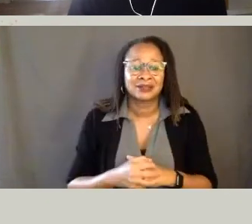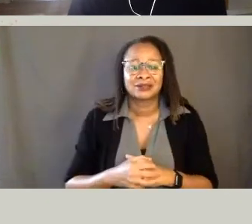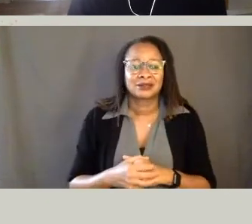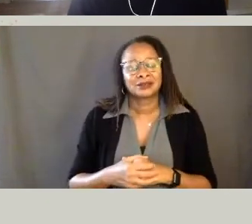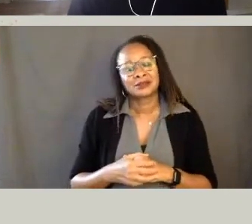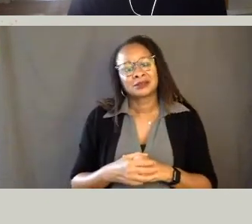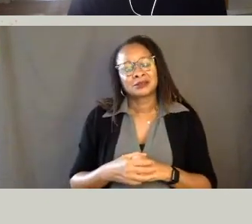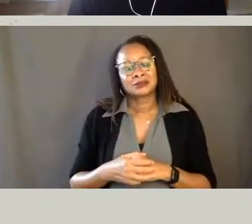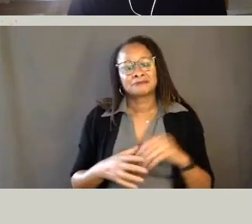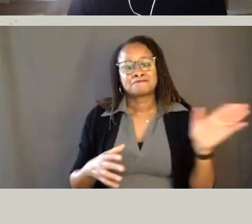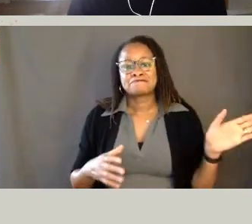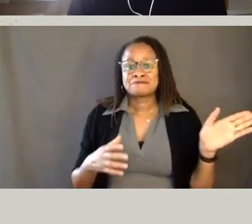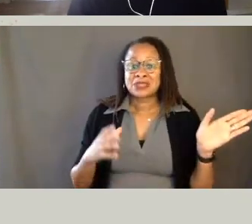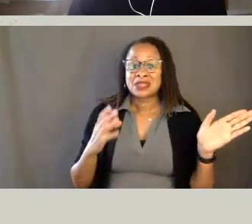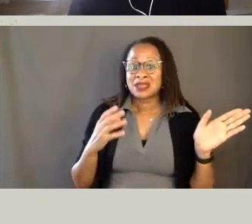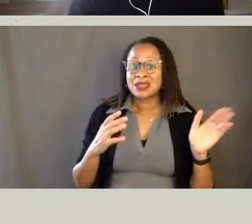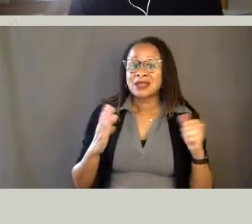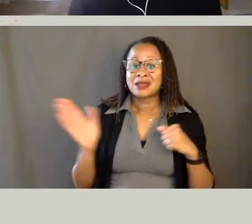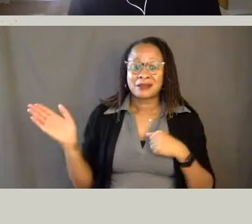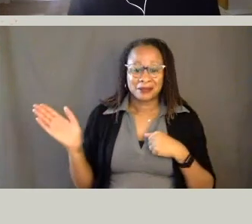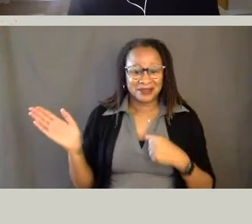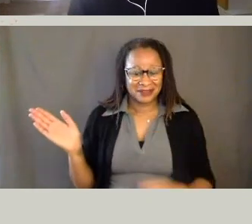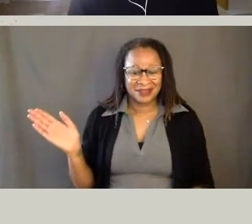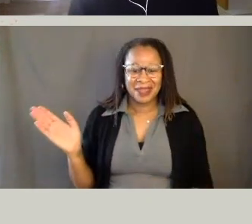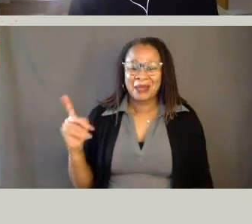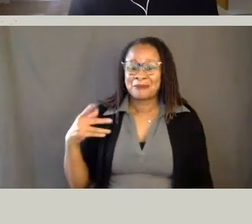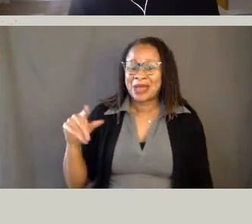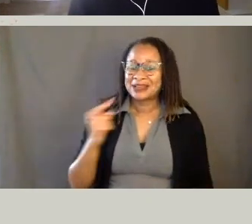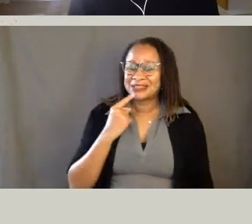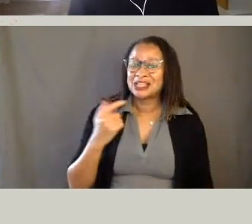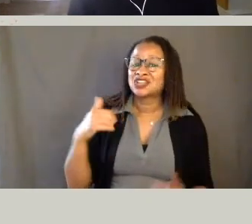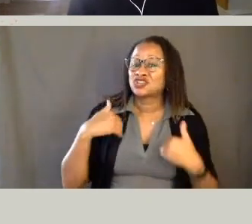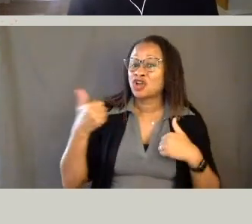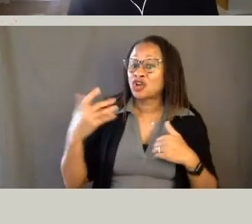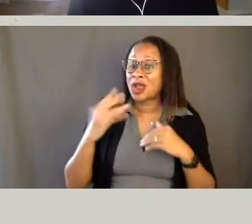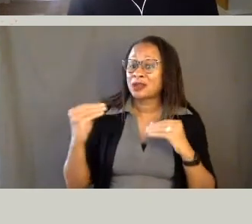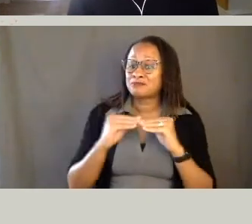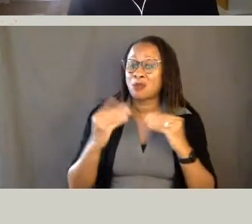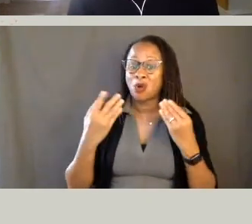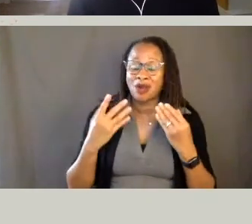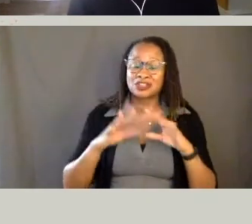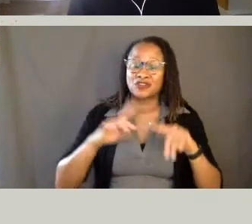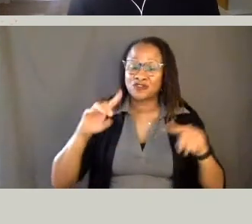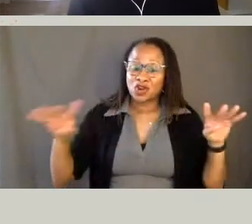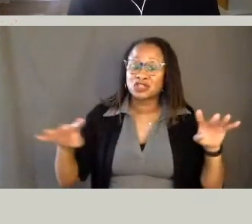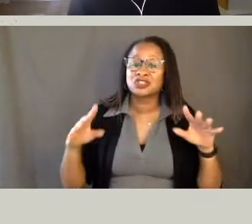Younger and more diverse audiences will come if you program, right?